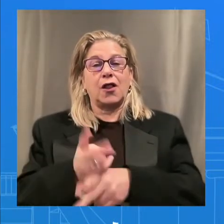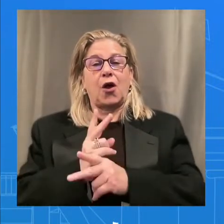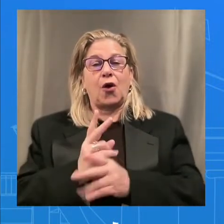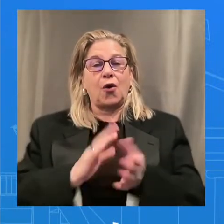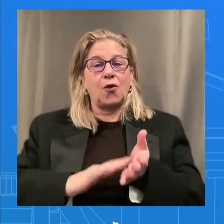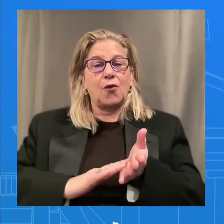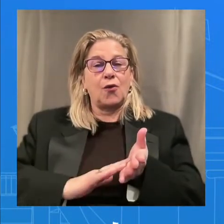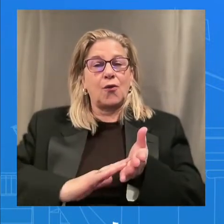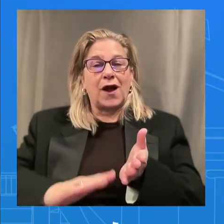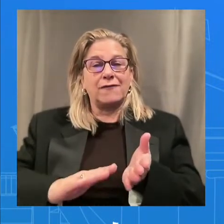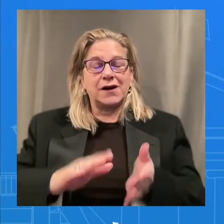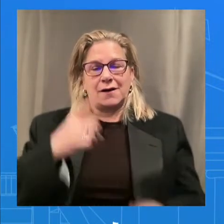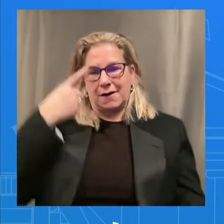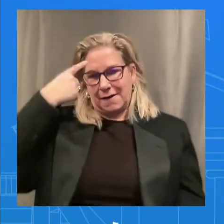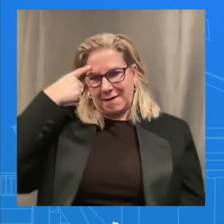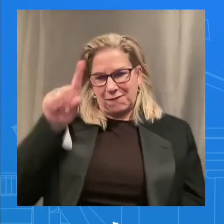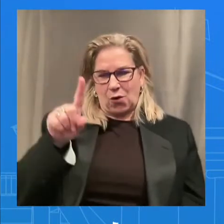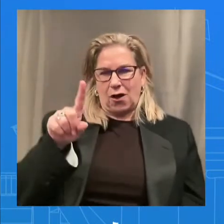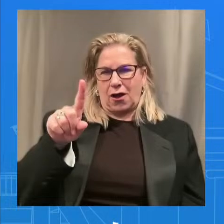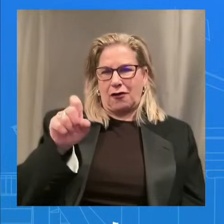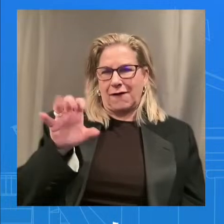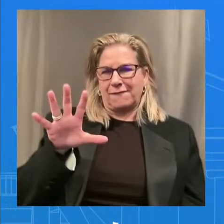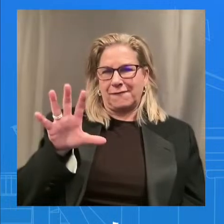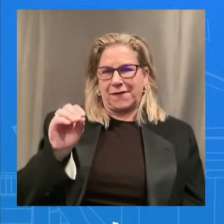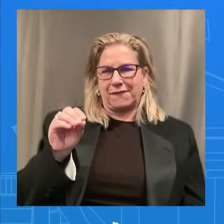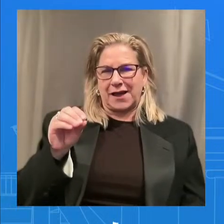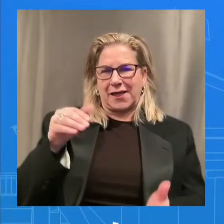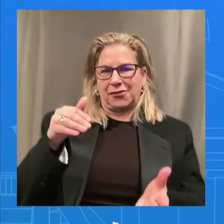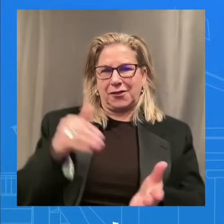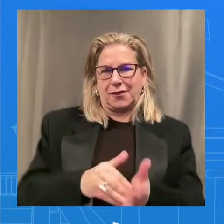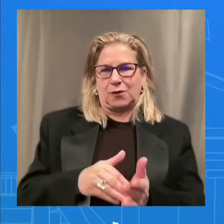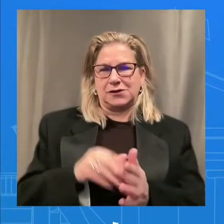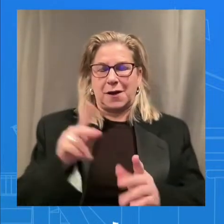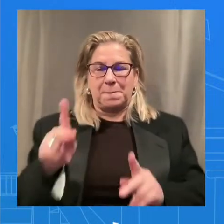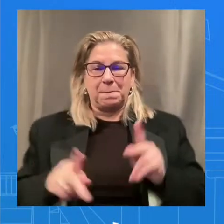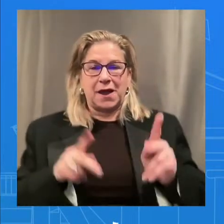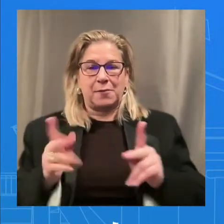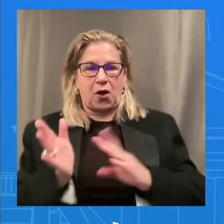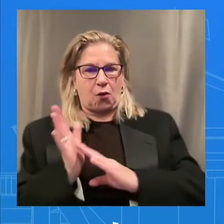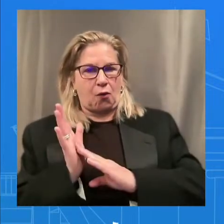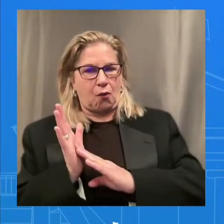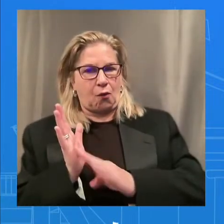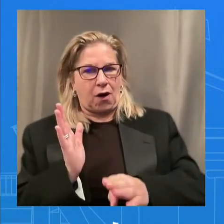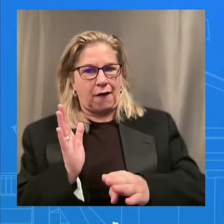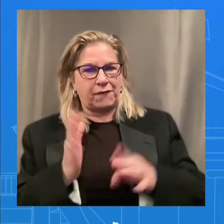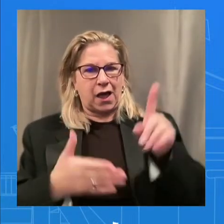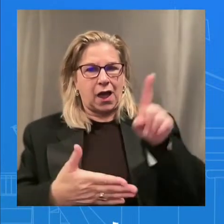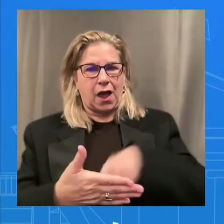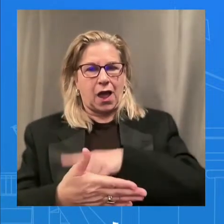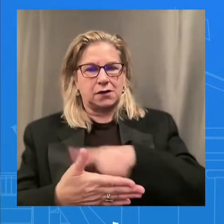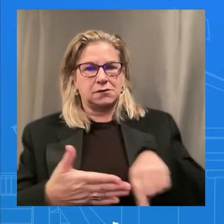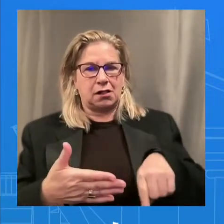who have had their student debt approved to be canceled by the administration to over 5 million people.